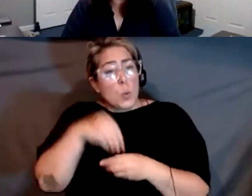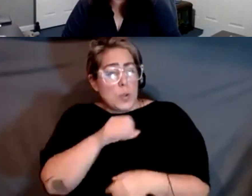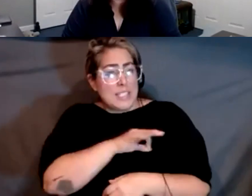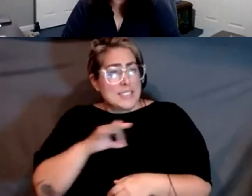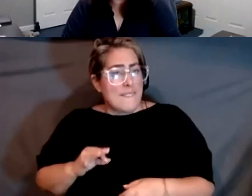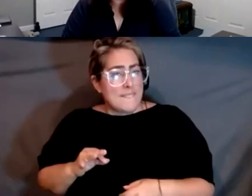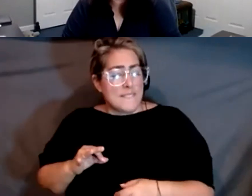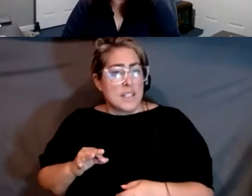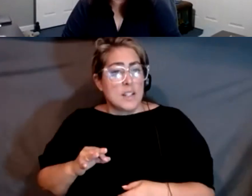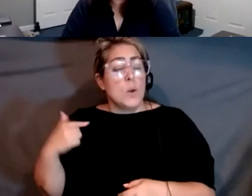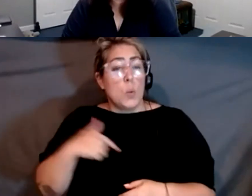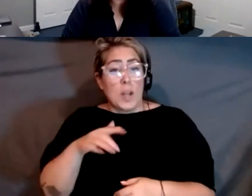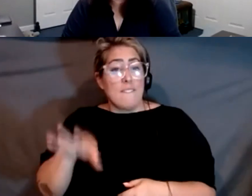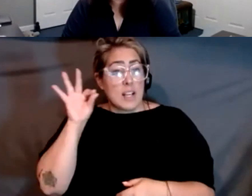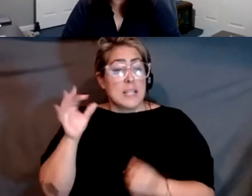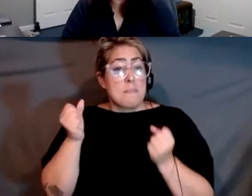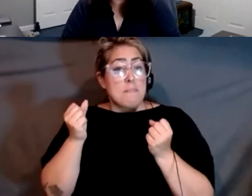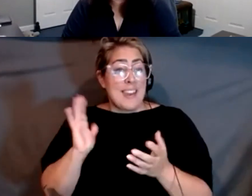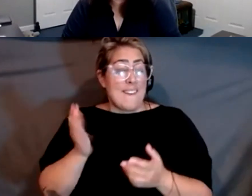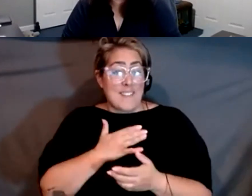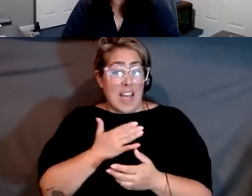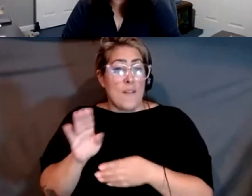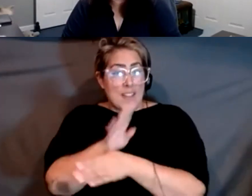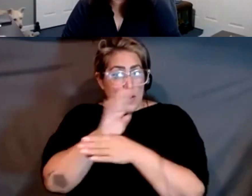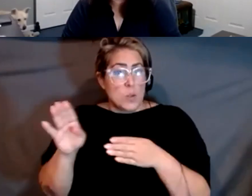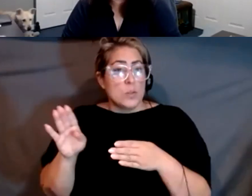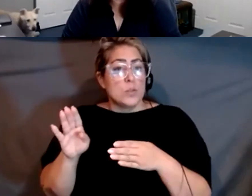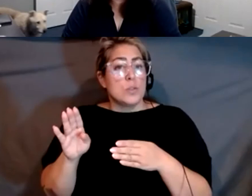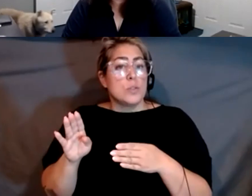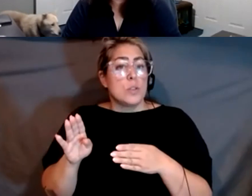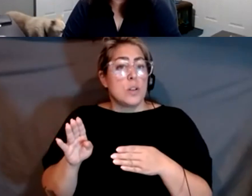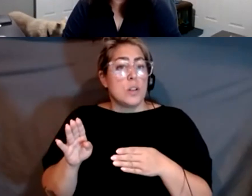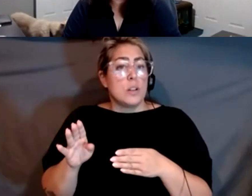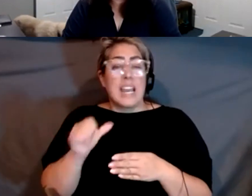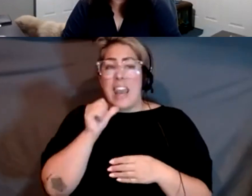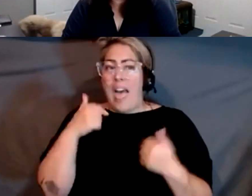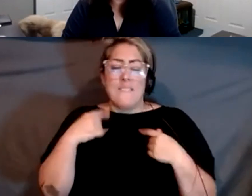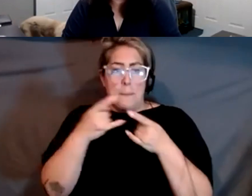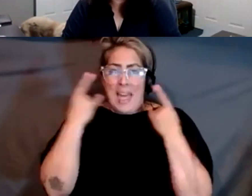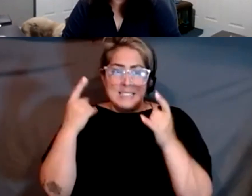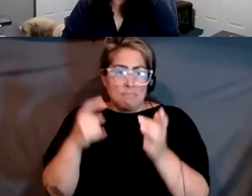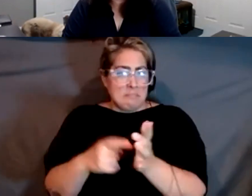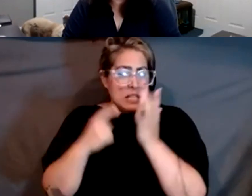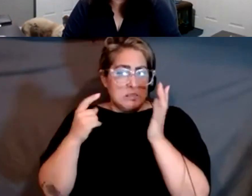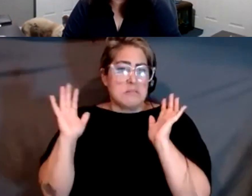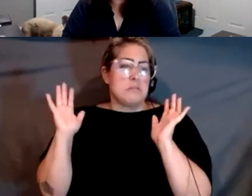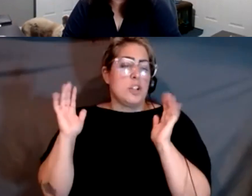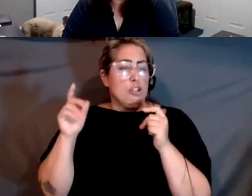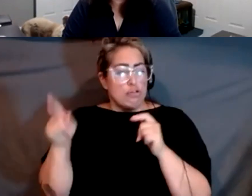to not have mask mandates and are simply adhering to the vaccine mandate. Does that